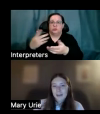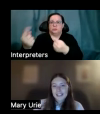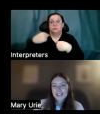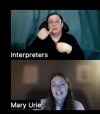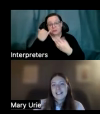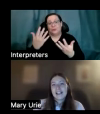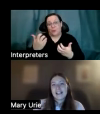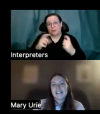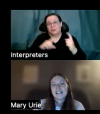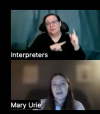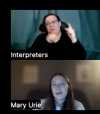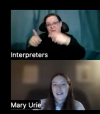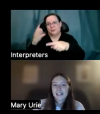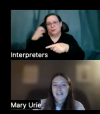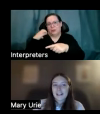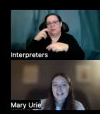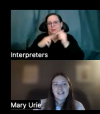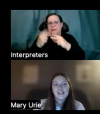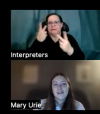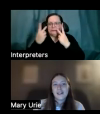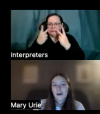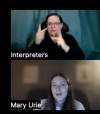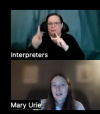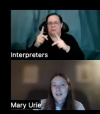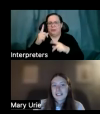Building and see people face to face you can go up there during